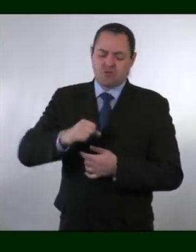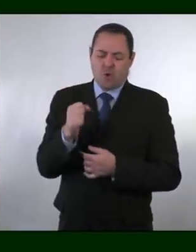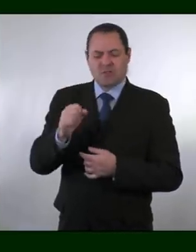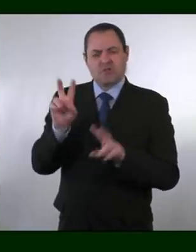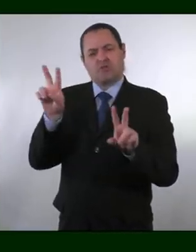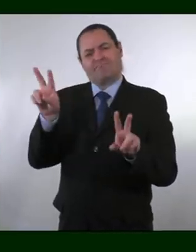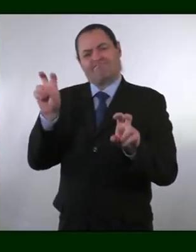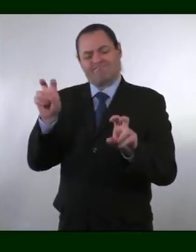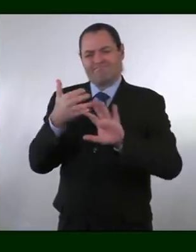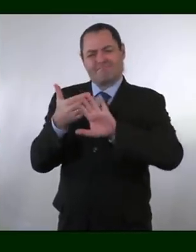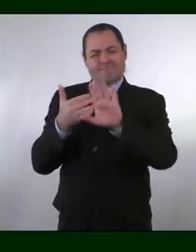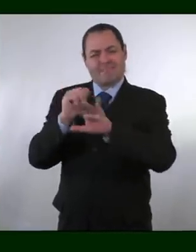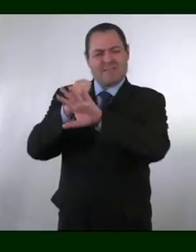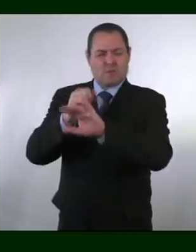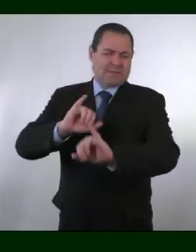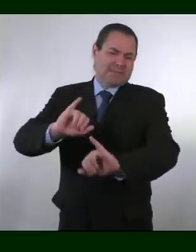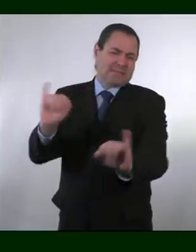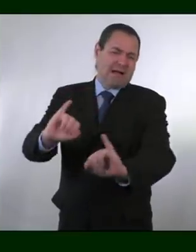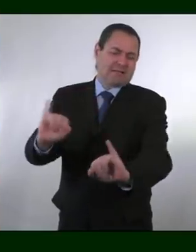“a disaster”? >>The Prime Minister